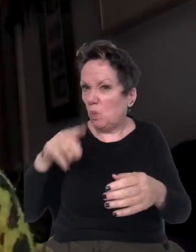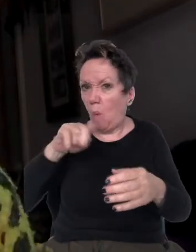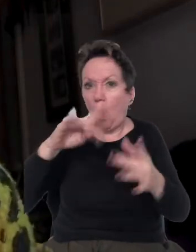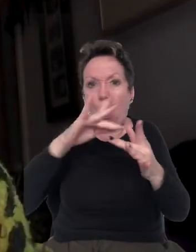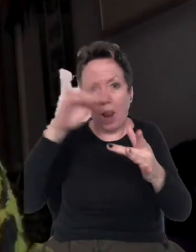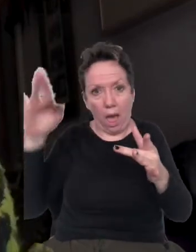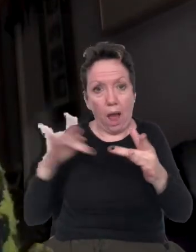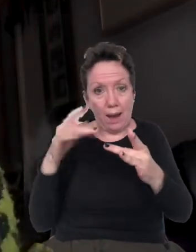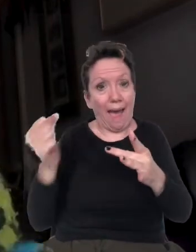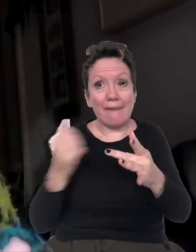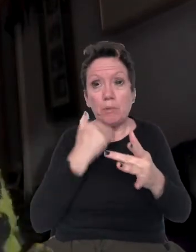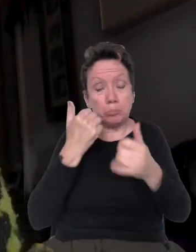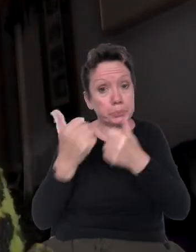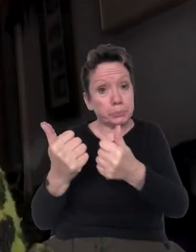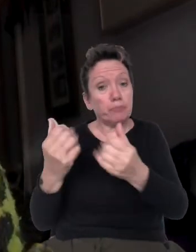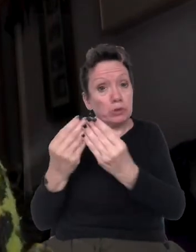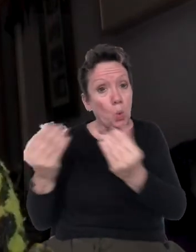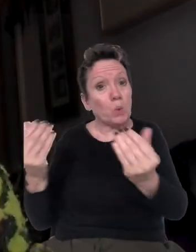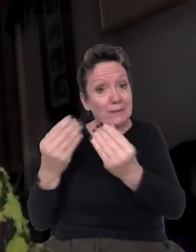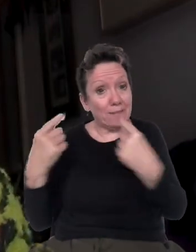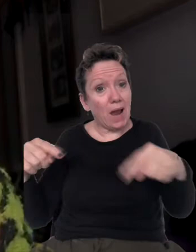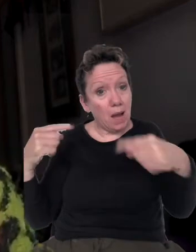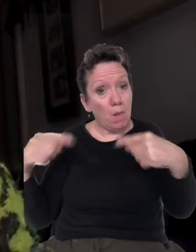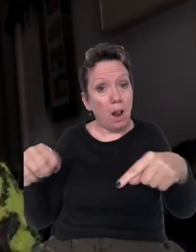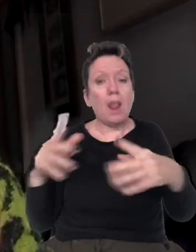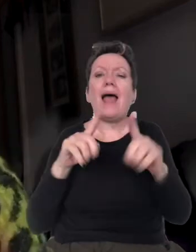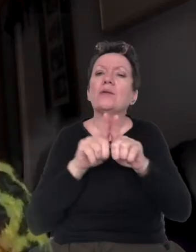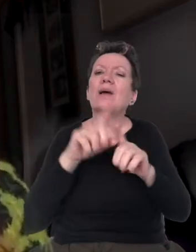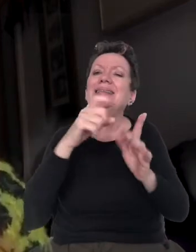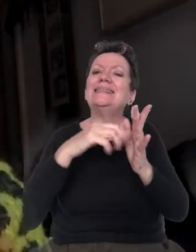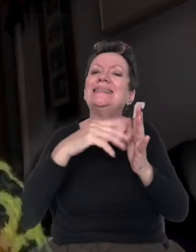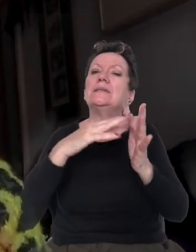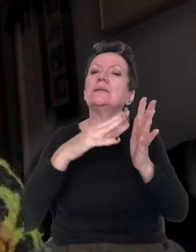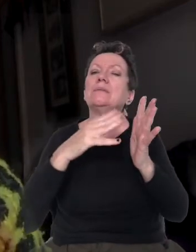Um, also someone I think mentioned, um, the citizens theater in Glasgow has